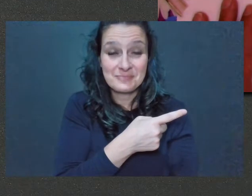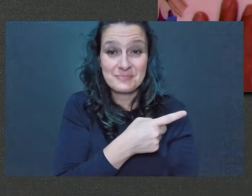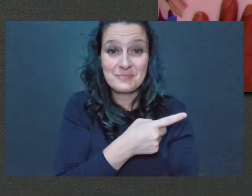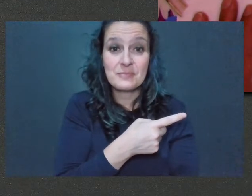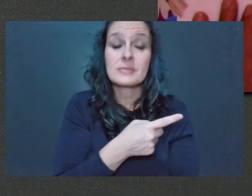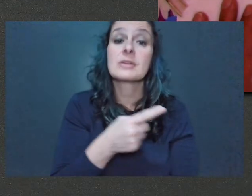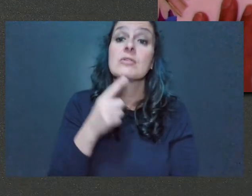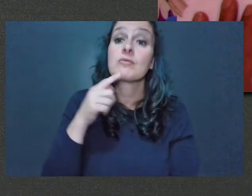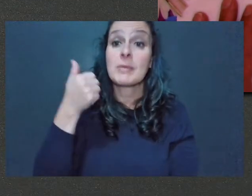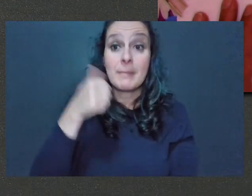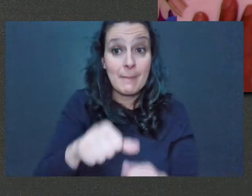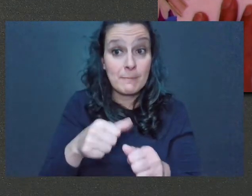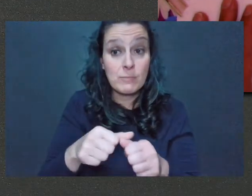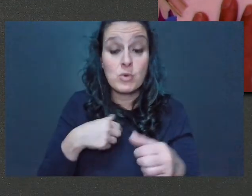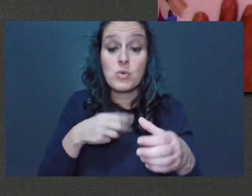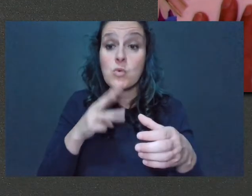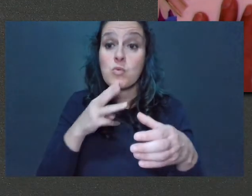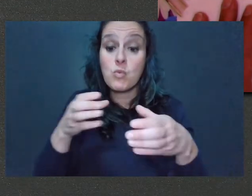Press bristles, swirl paint.